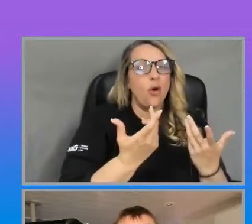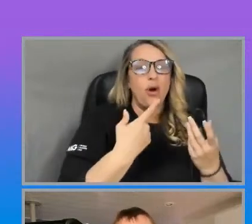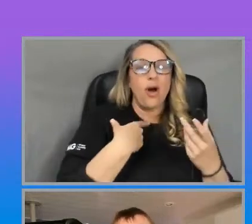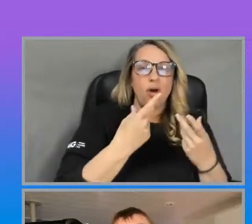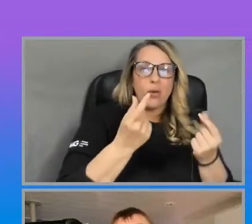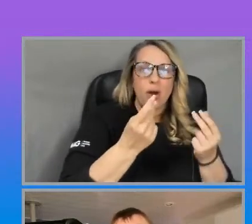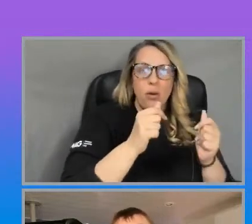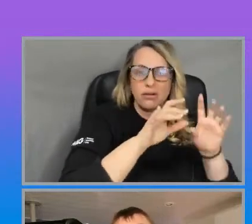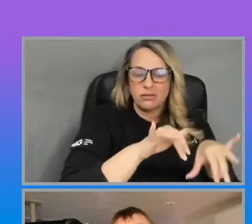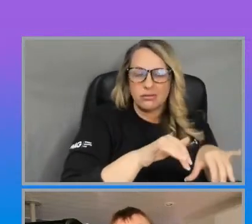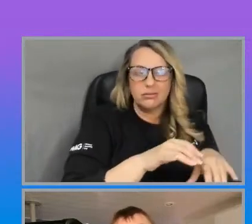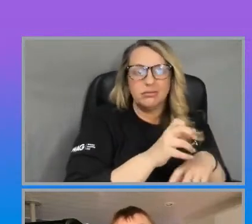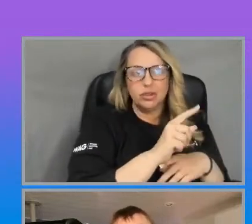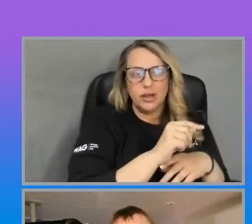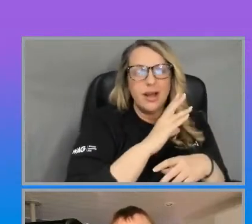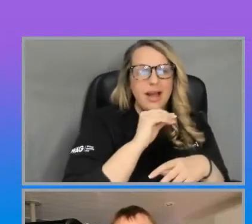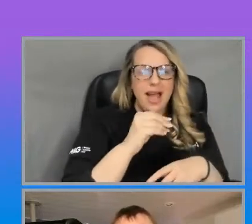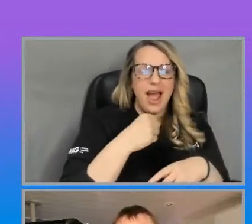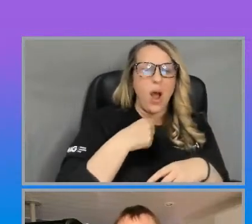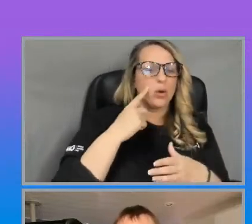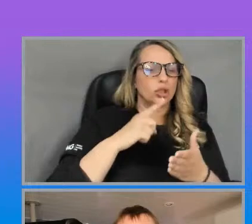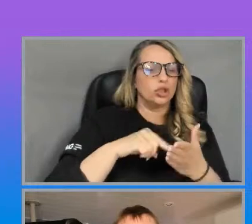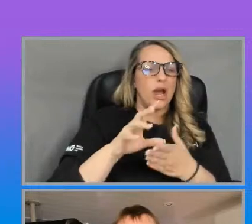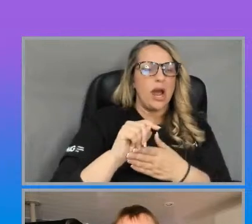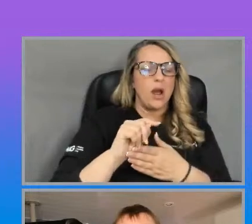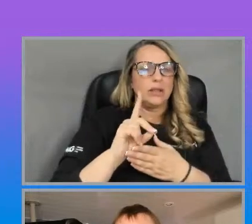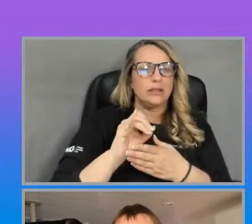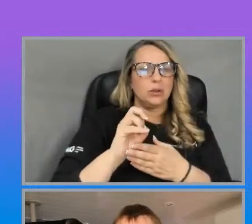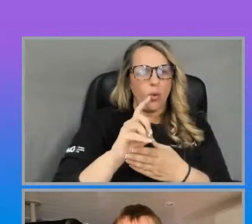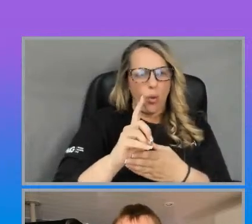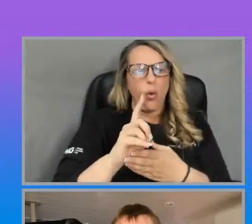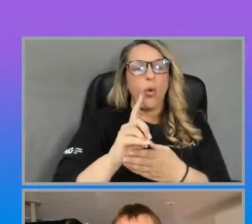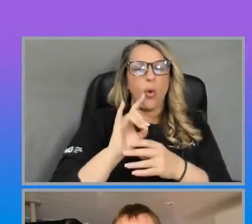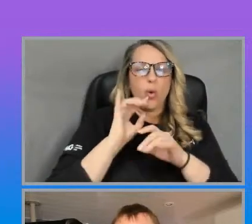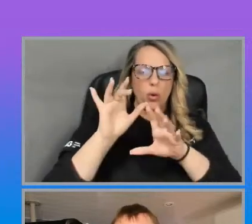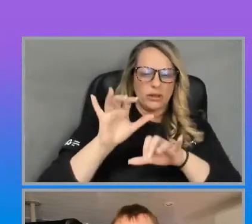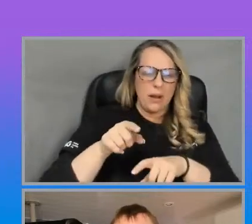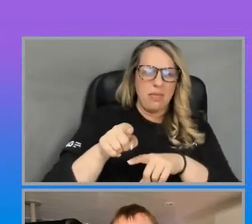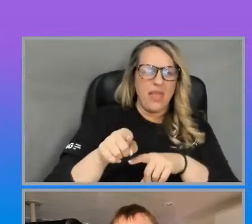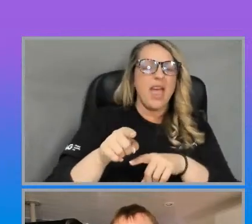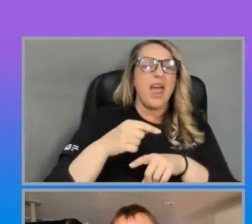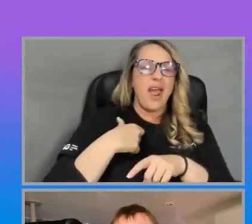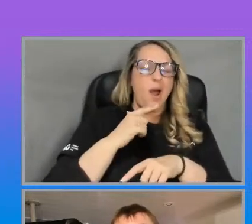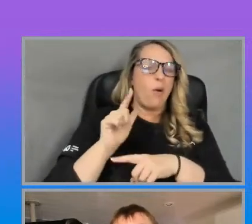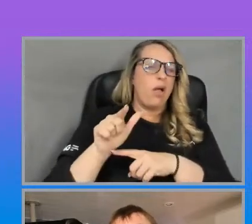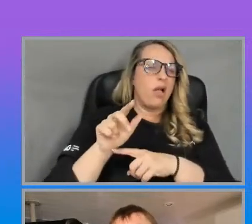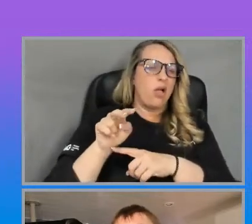ask me right away. I will also check out the discord if you just want to type stuff in